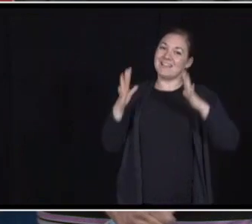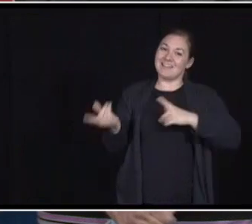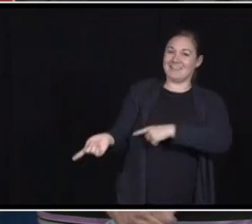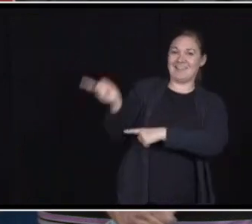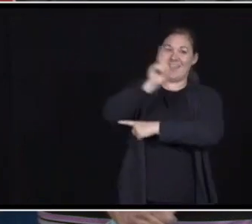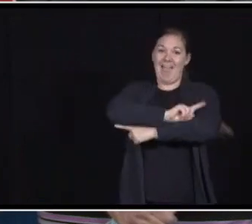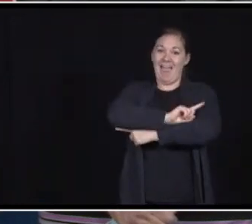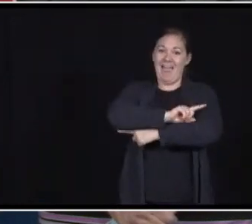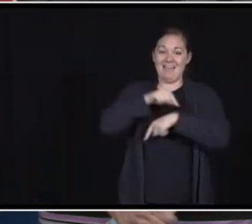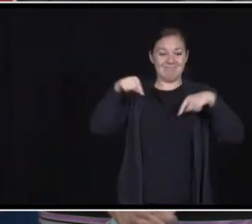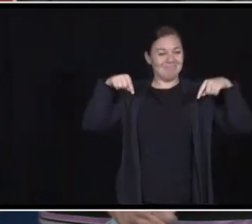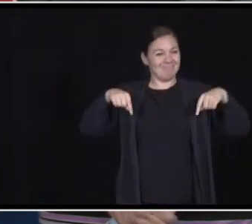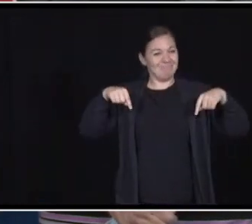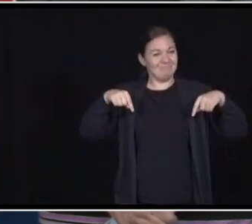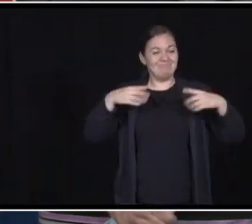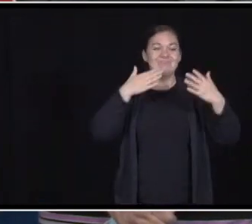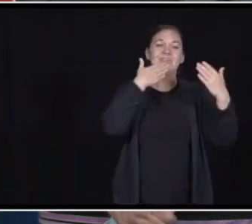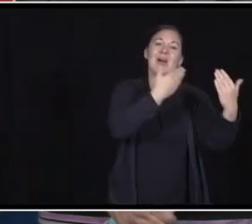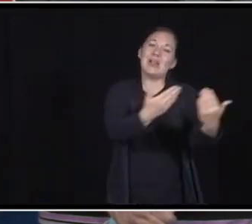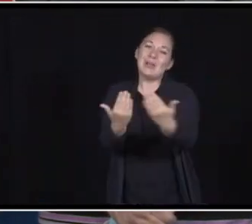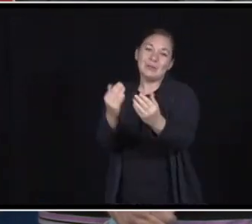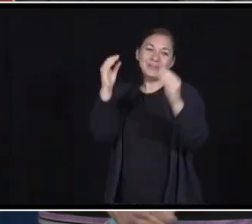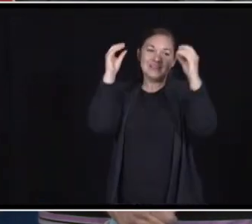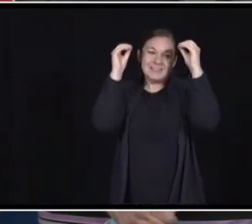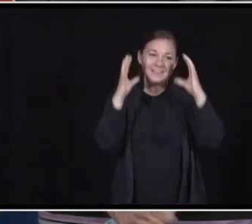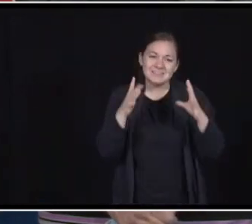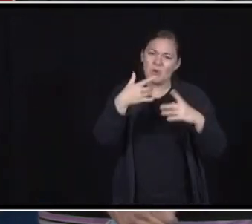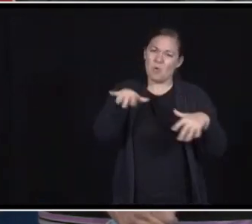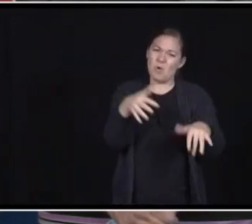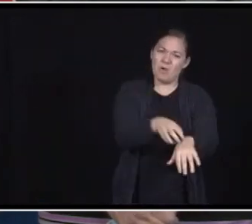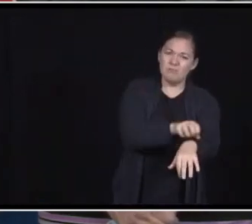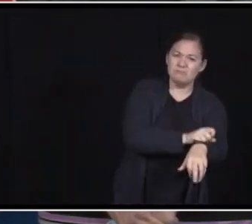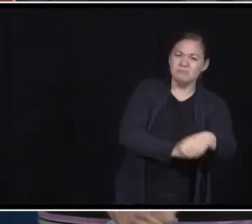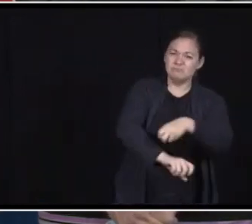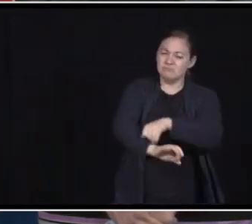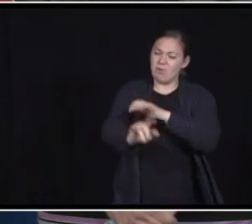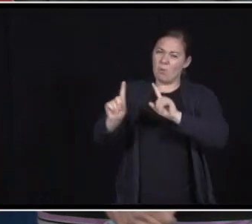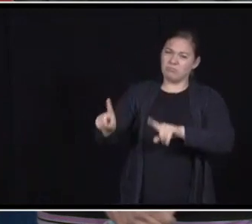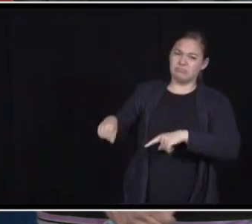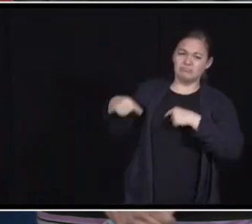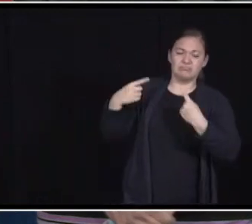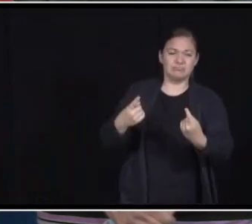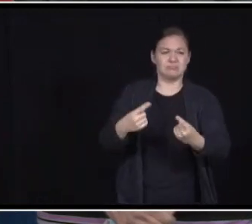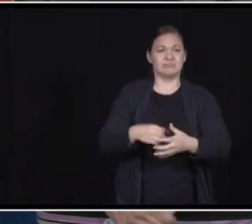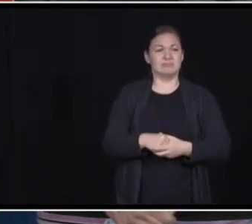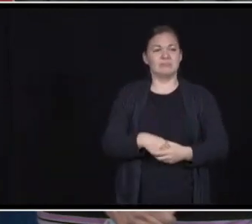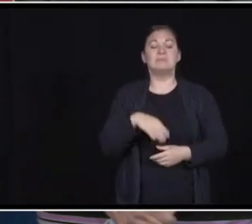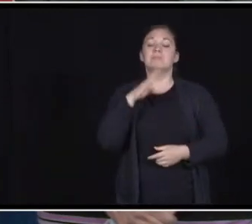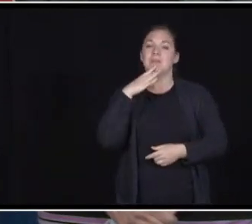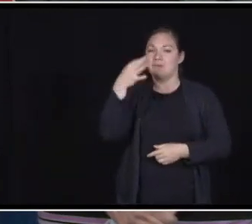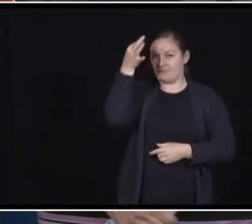And they deserve our gratitude. Our educators have risen to the challenge. (Speaks French)